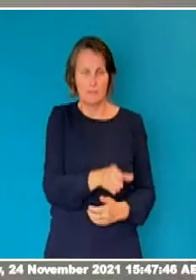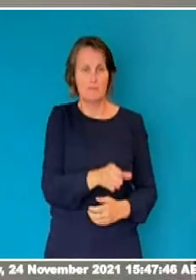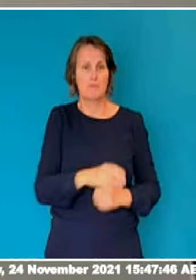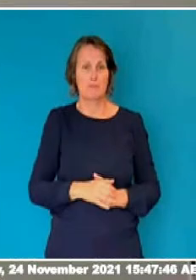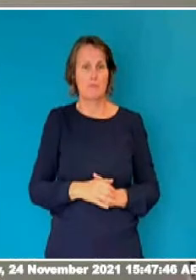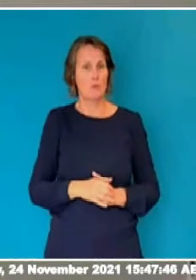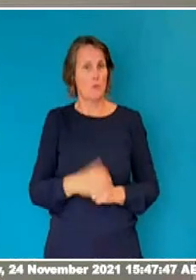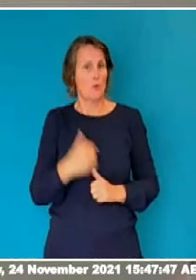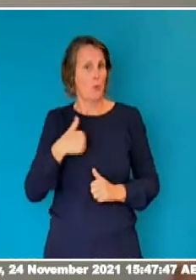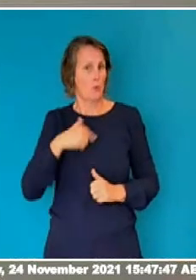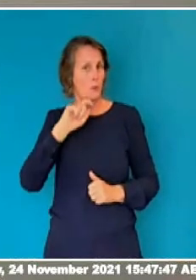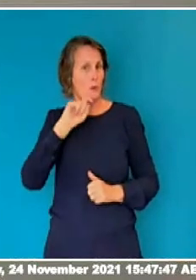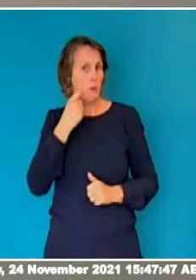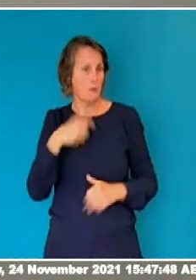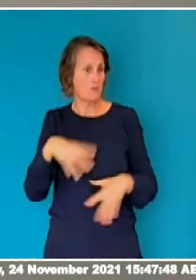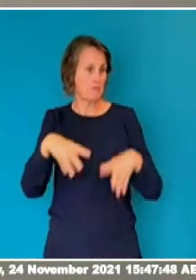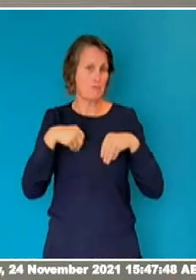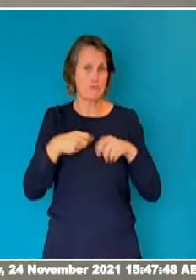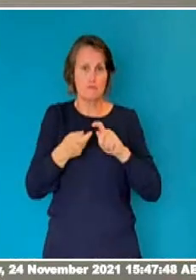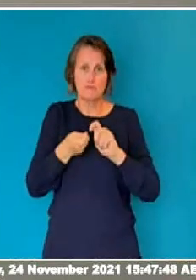accommodate those through our Workplace Support Program.